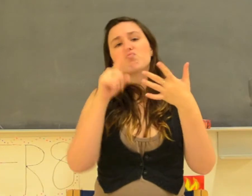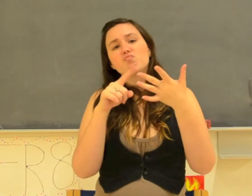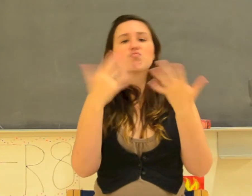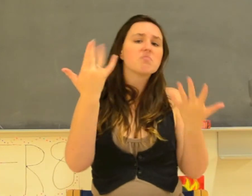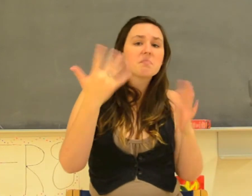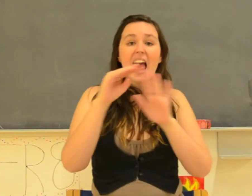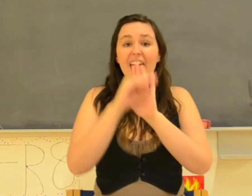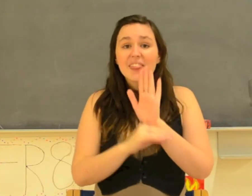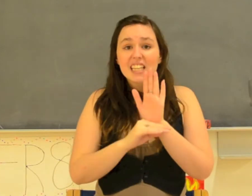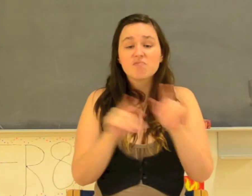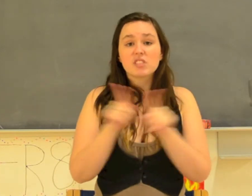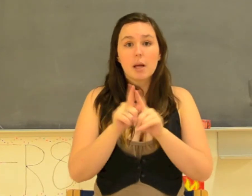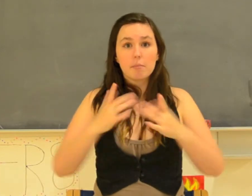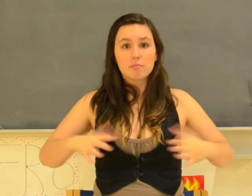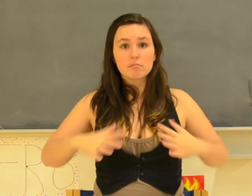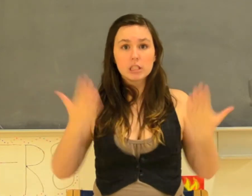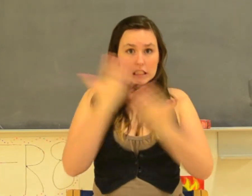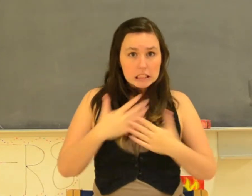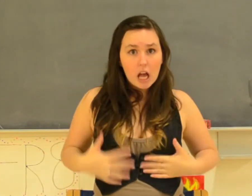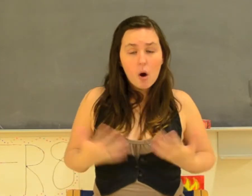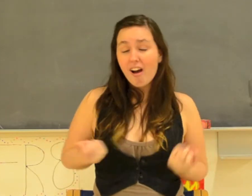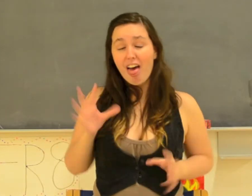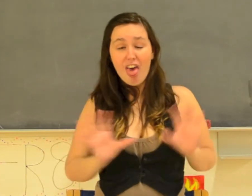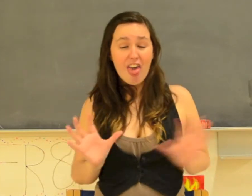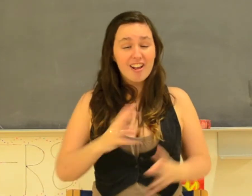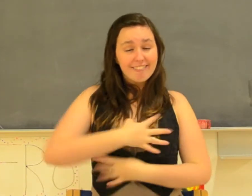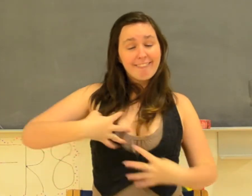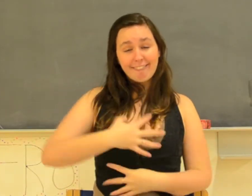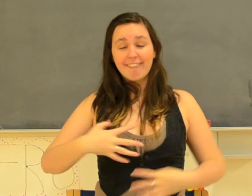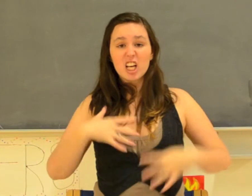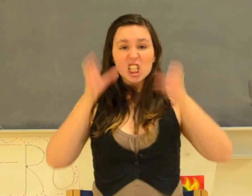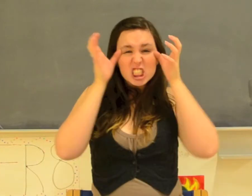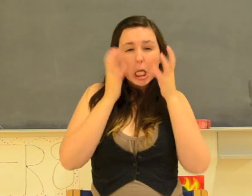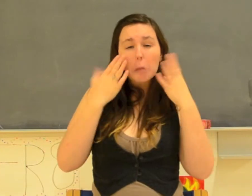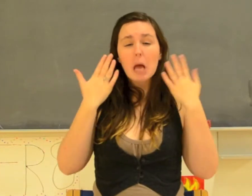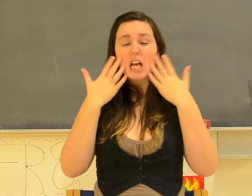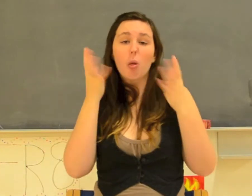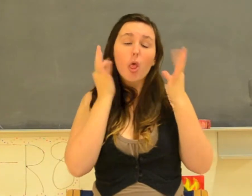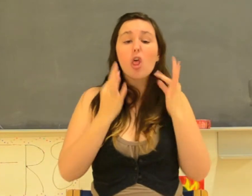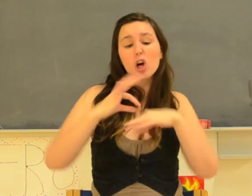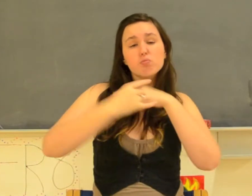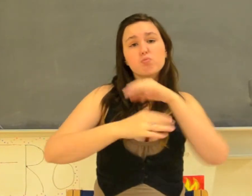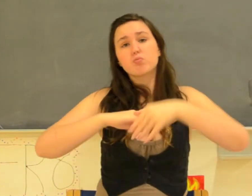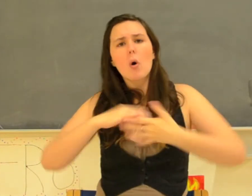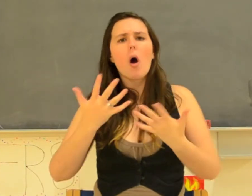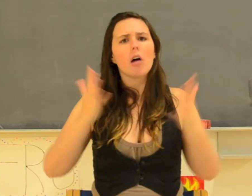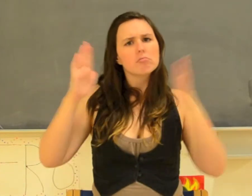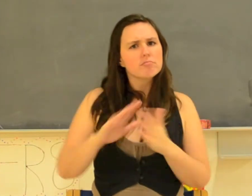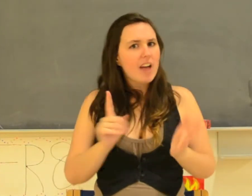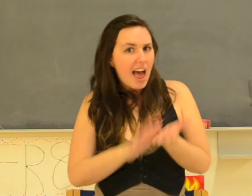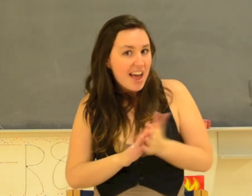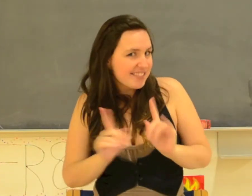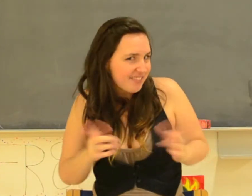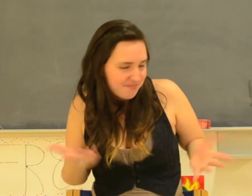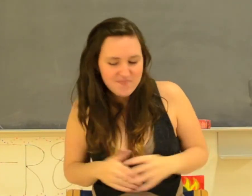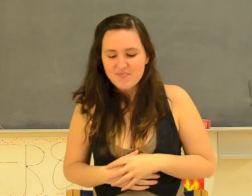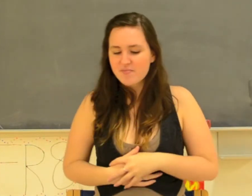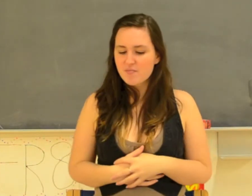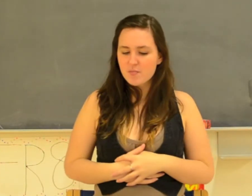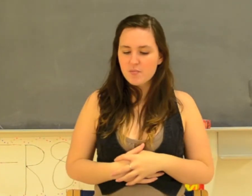We also discussed about ethics such as appropriate clothing, make-up and jewellery.